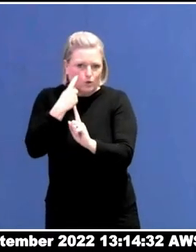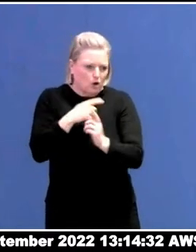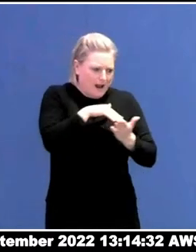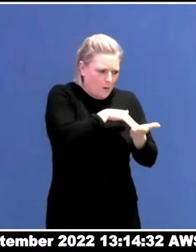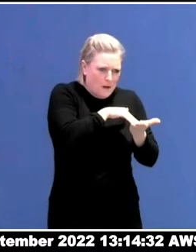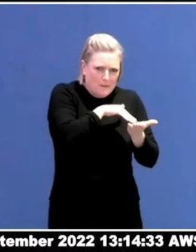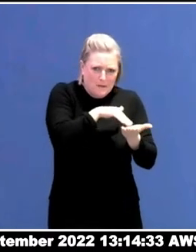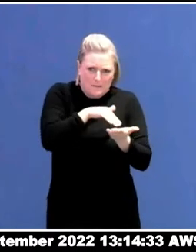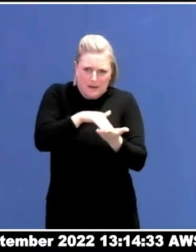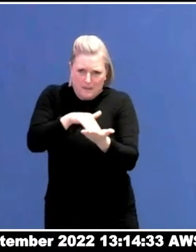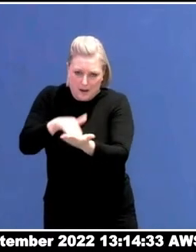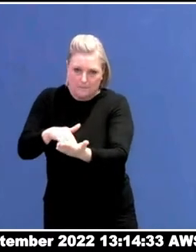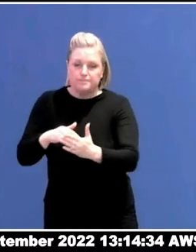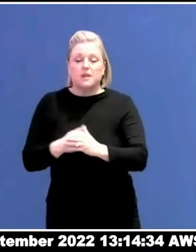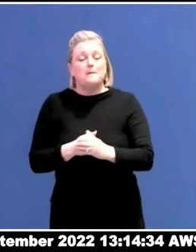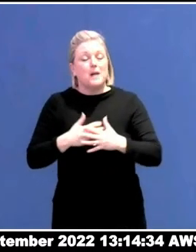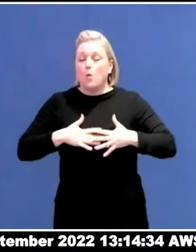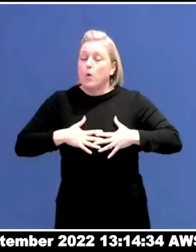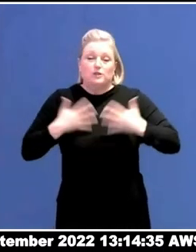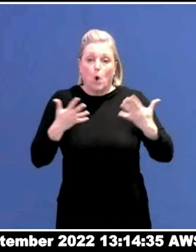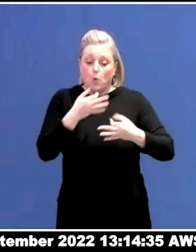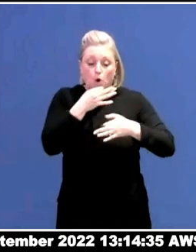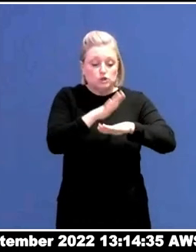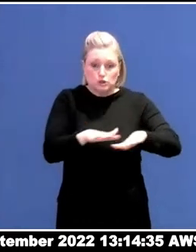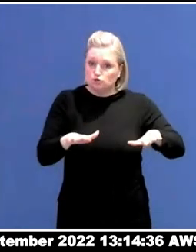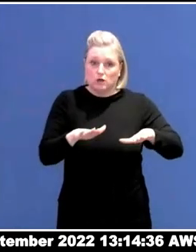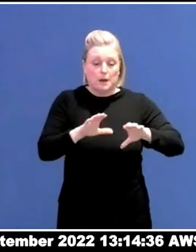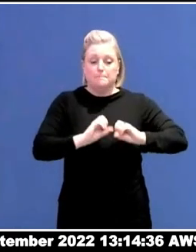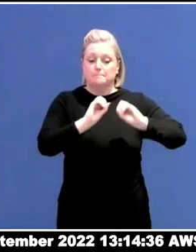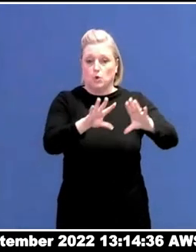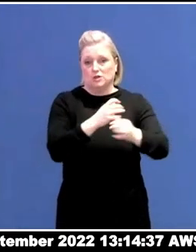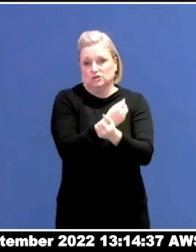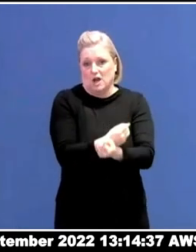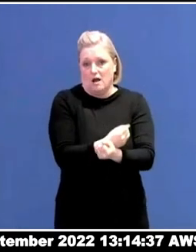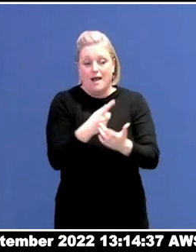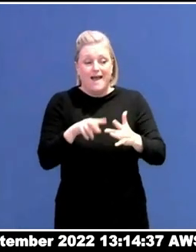children not be criminalised. If they are, how do we get them out in the first instance and keep them out.